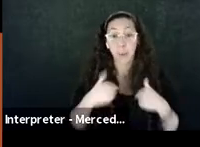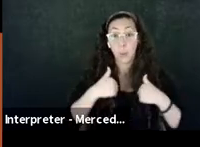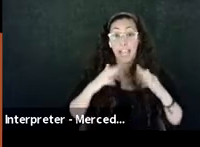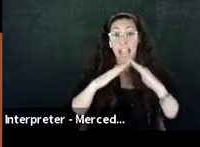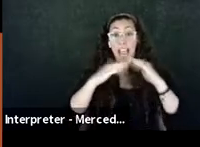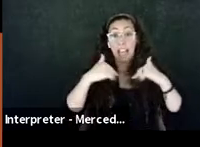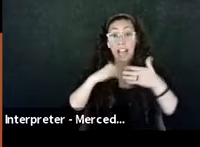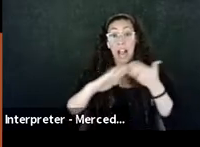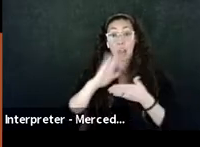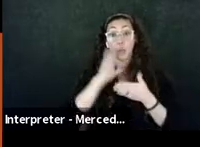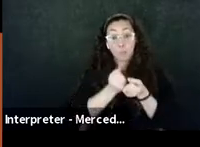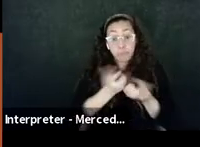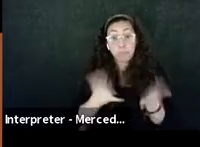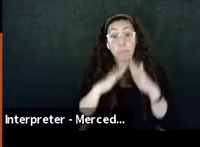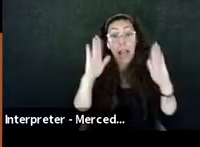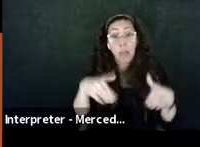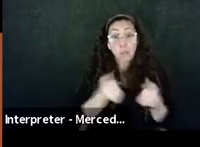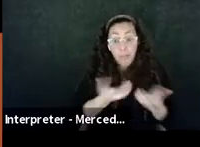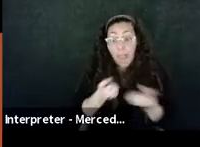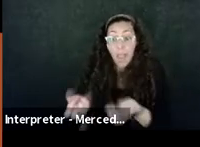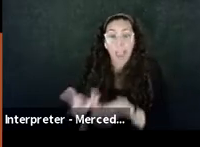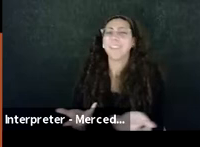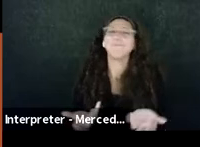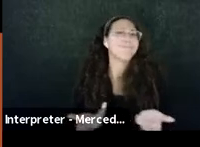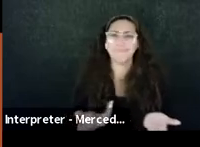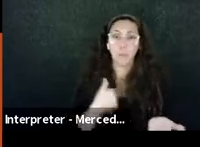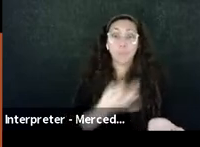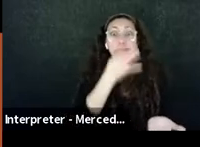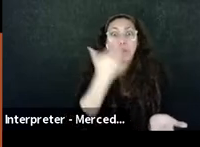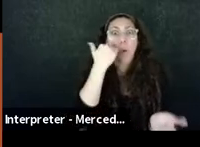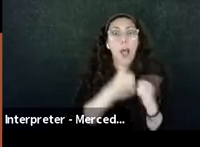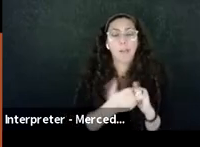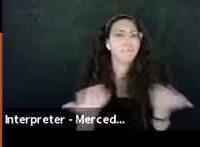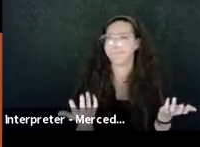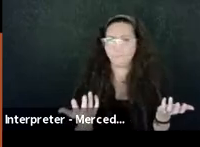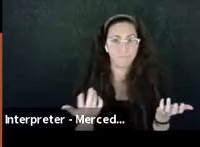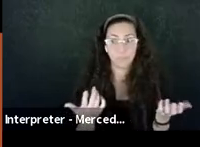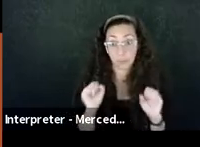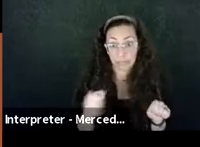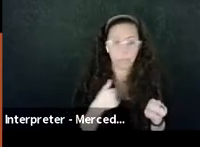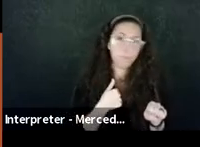Natalie Chavez: We don't have that kind of capacity your expertise but we're looking at how we are building these partnerships with the community.